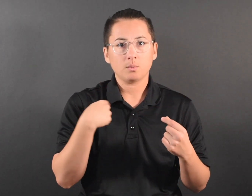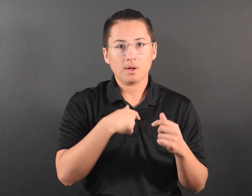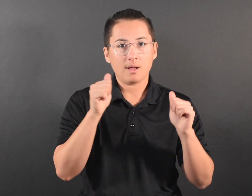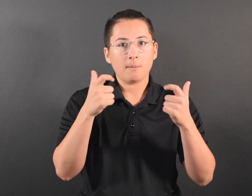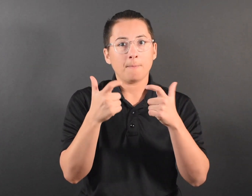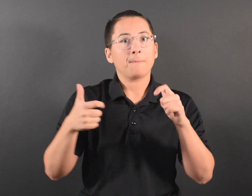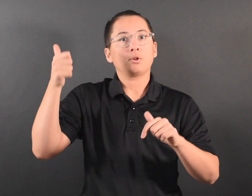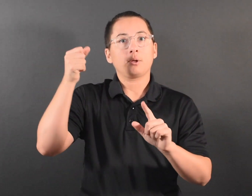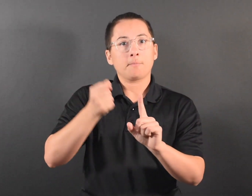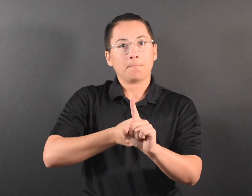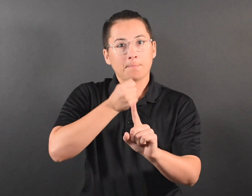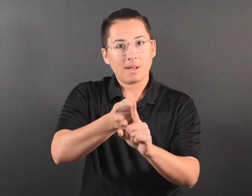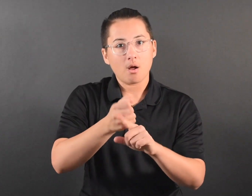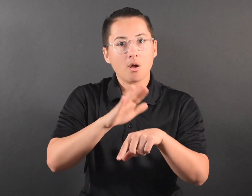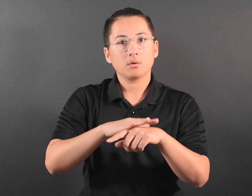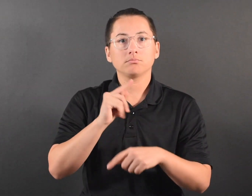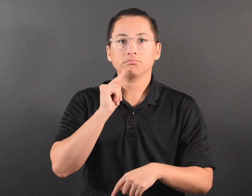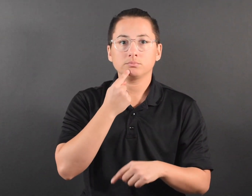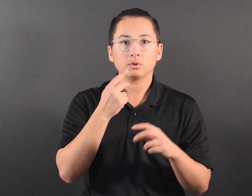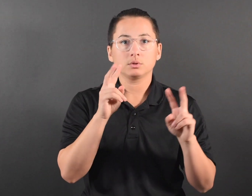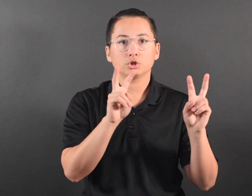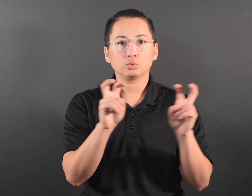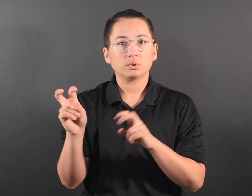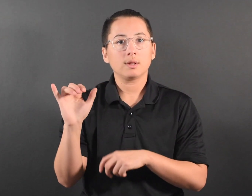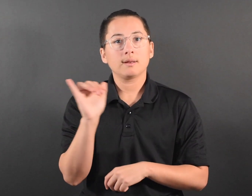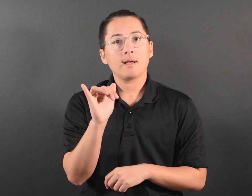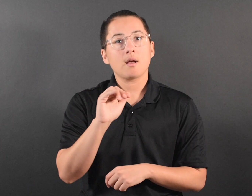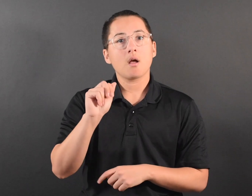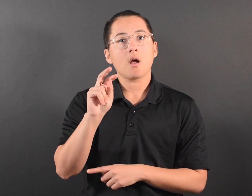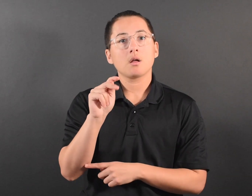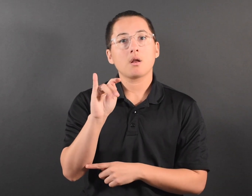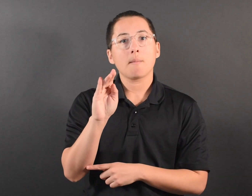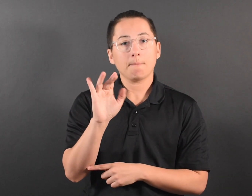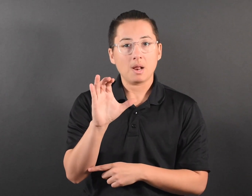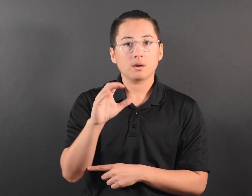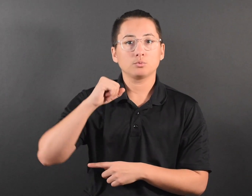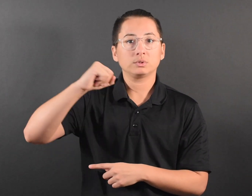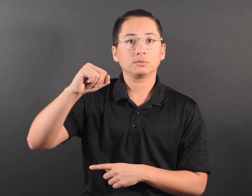highlighted throughout the pandemic, we can make a bigger impact on critical problems like antibiotic